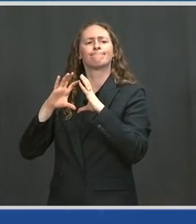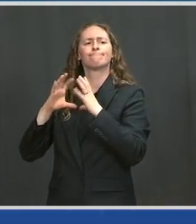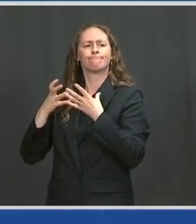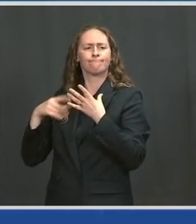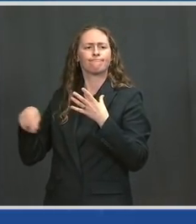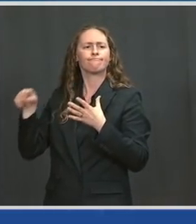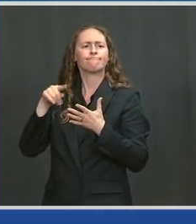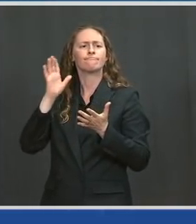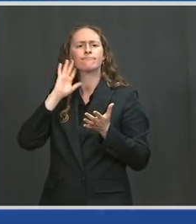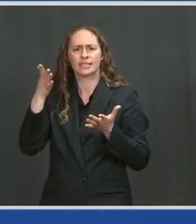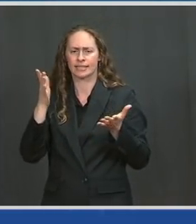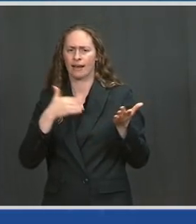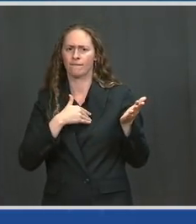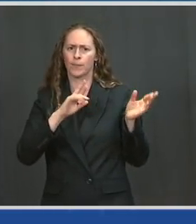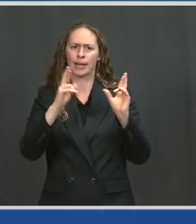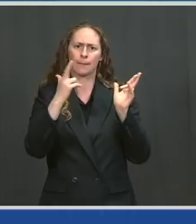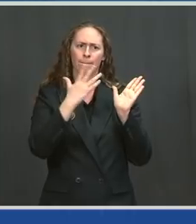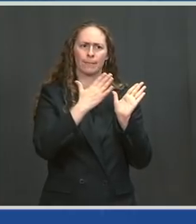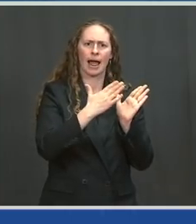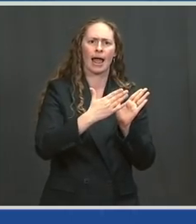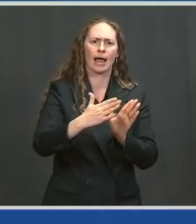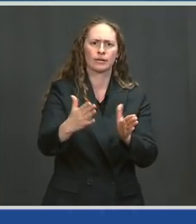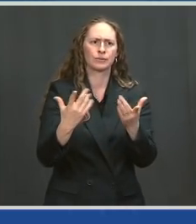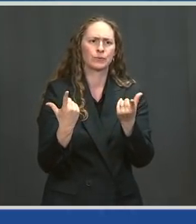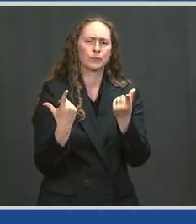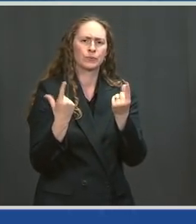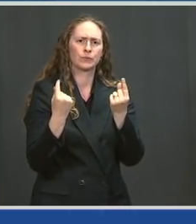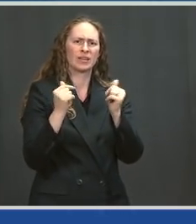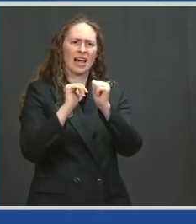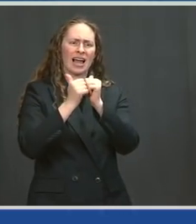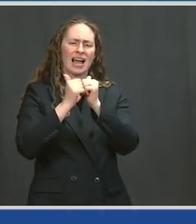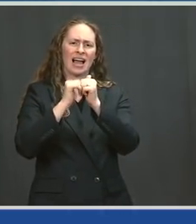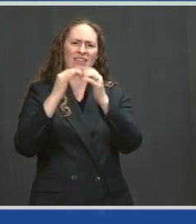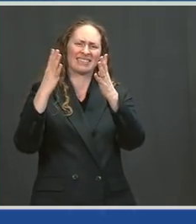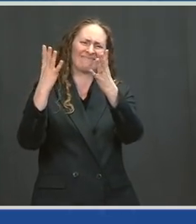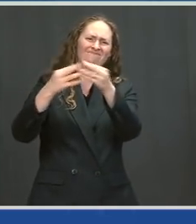by the most heinous hate crimes and other forms of bigotry.